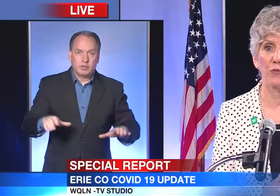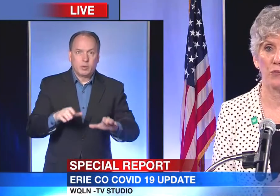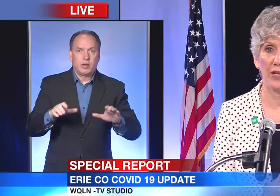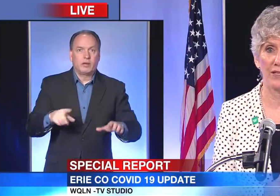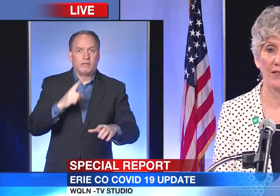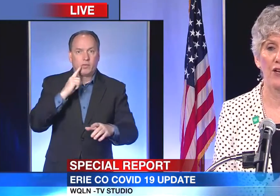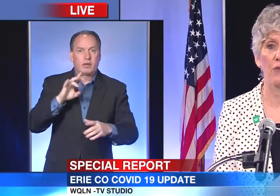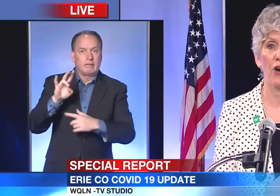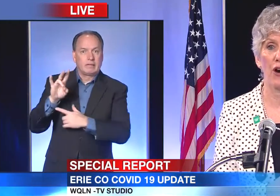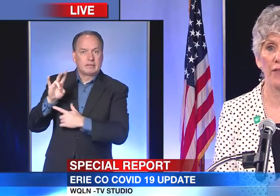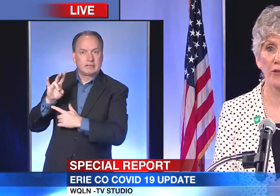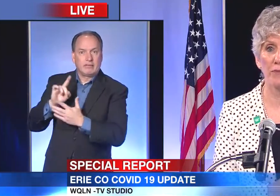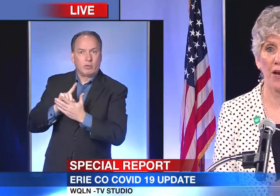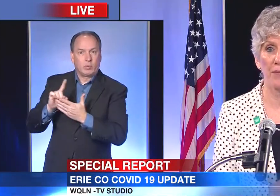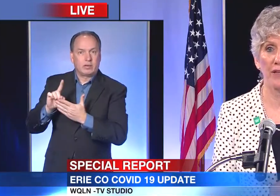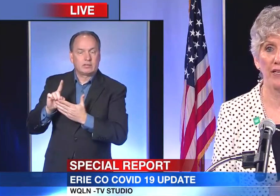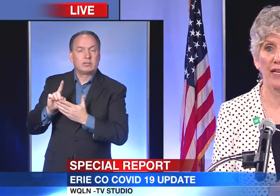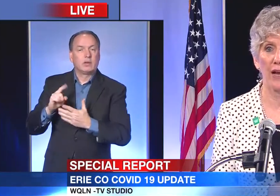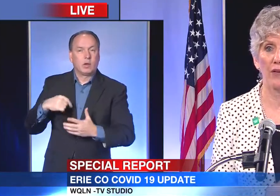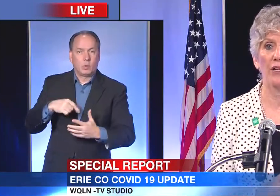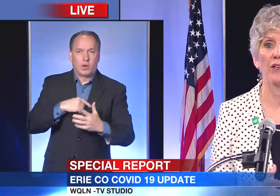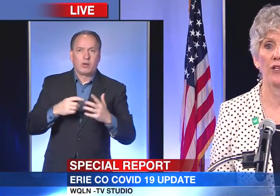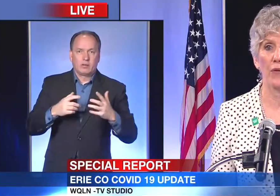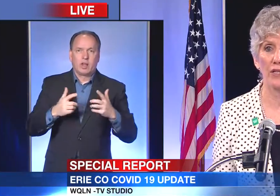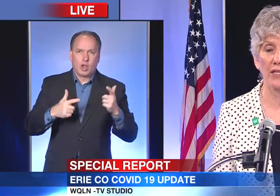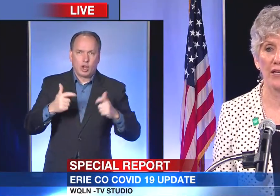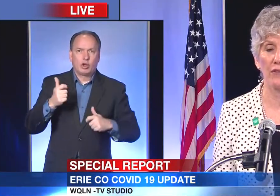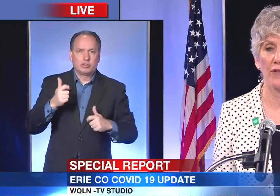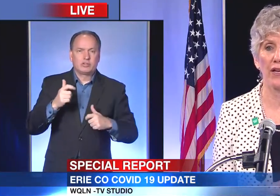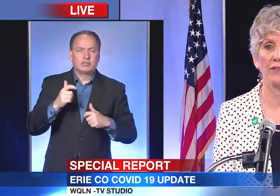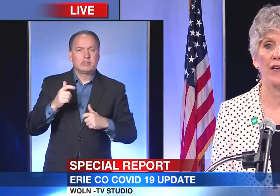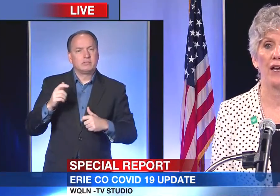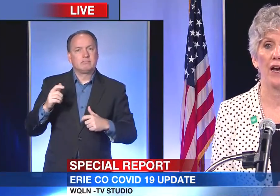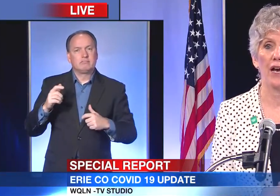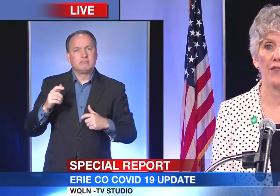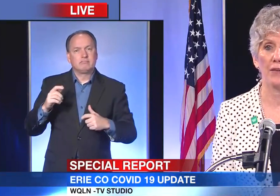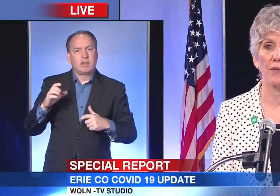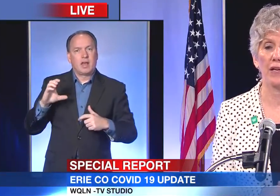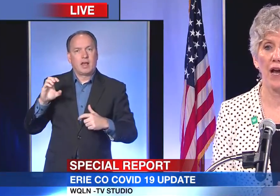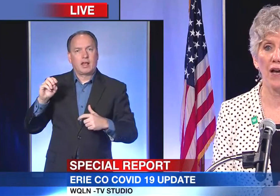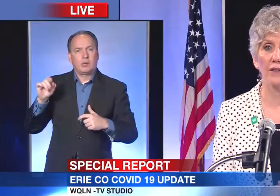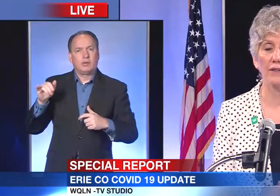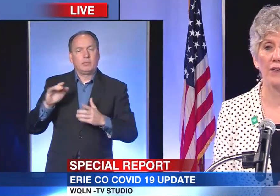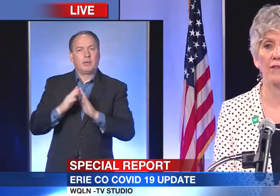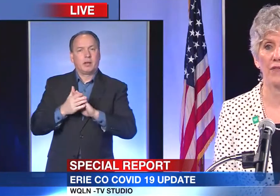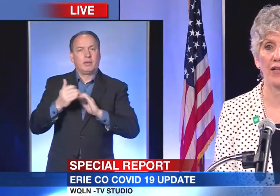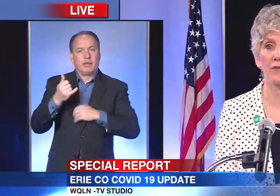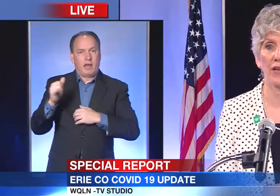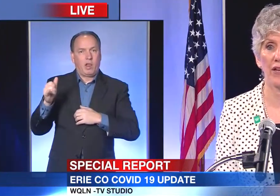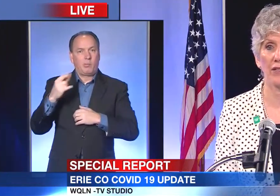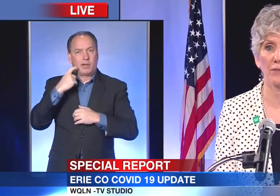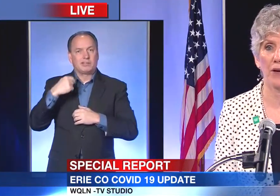COUNTIES FOR ABOUT A WEEK, AND WE HAVE BEEN DOING THIS WORK FOR SEVEN WEEKS. WE ARE THE MOST POPULATED COUNTY